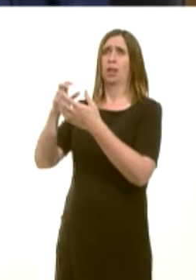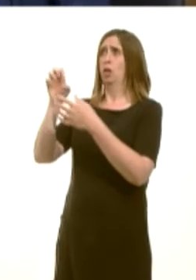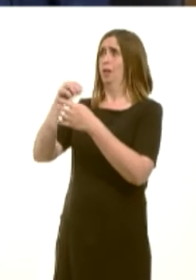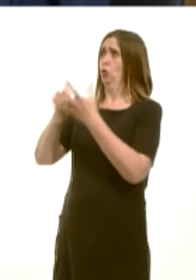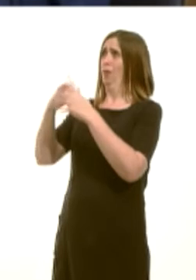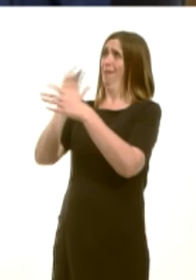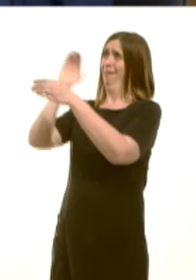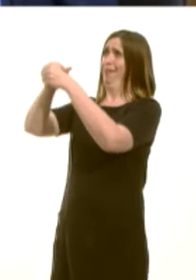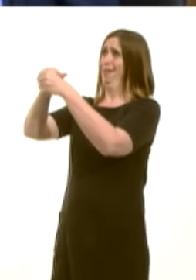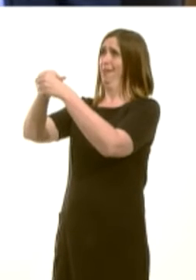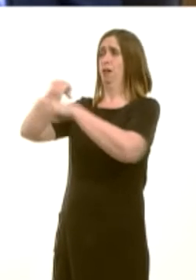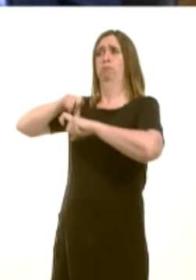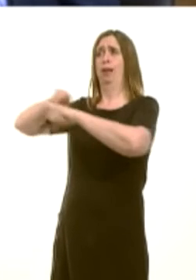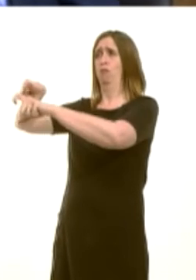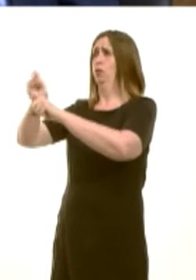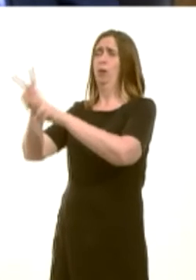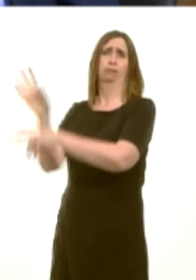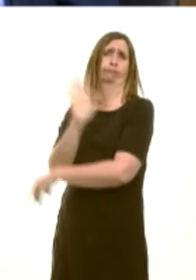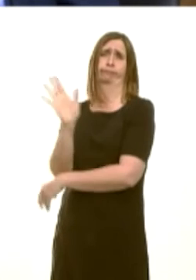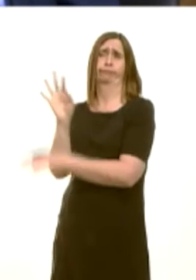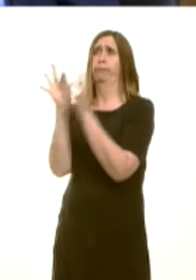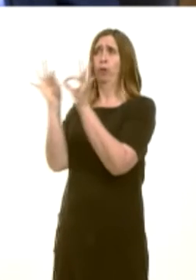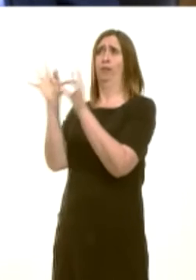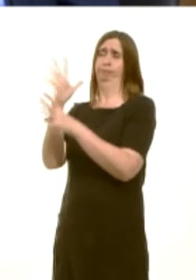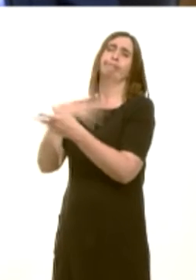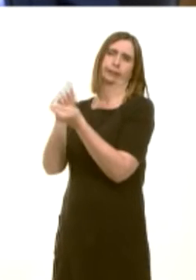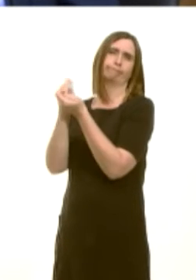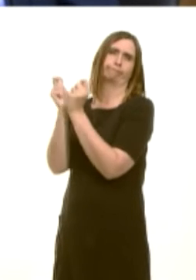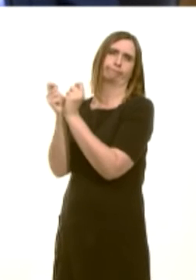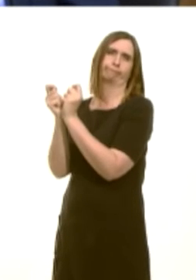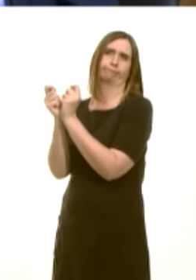it. The UK is far from perfect, and I would argue that we donít ditch the UK, we reform